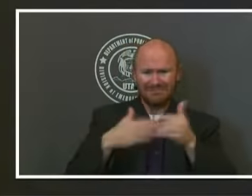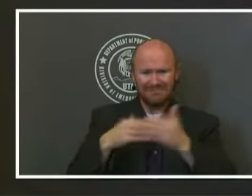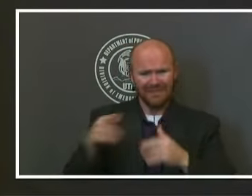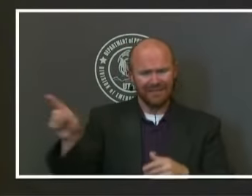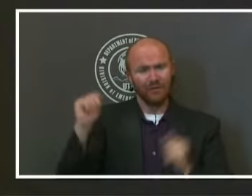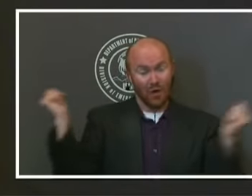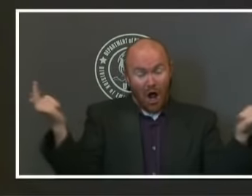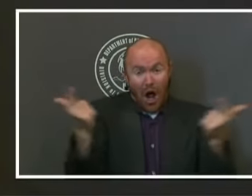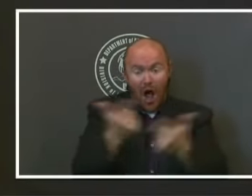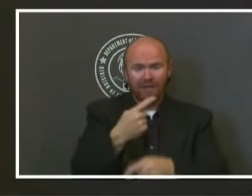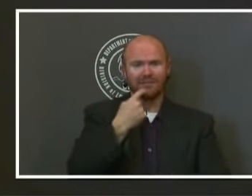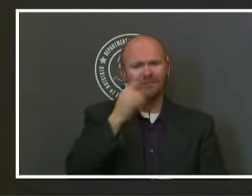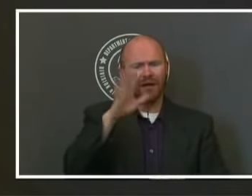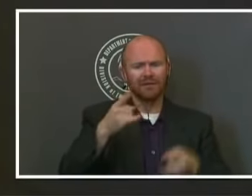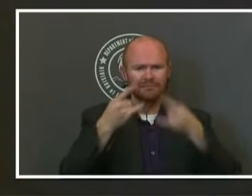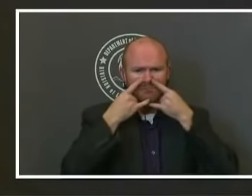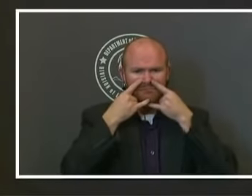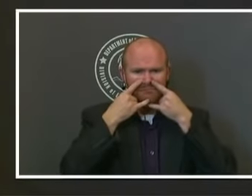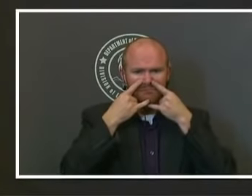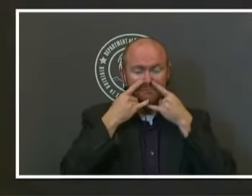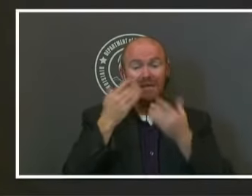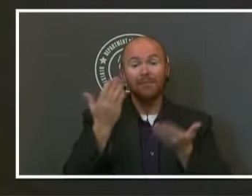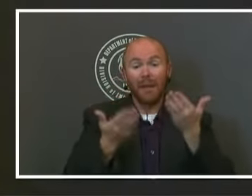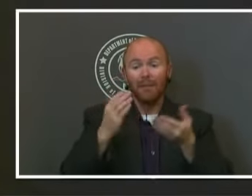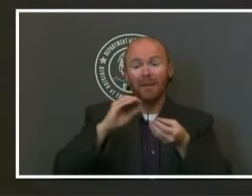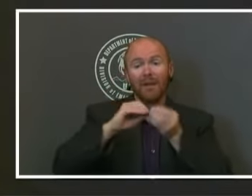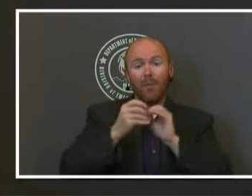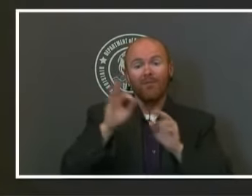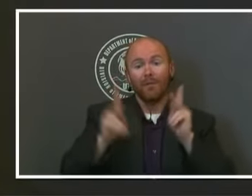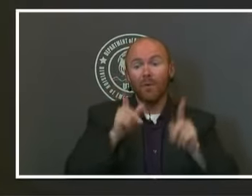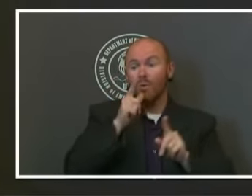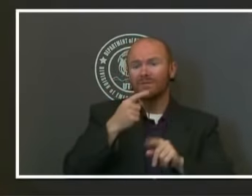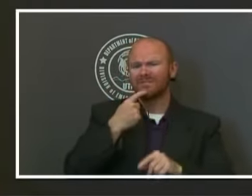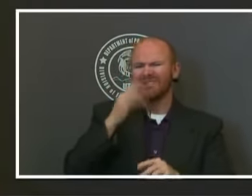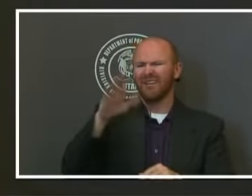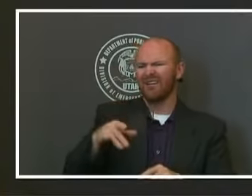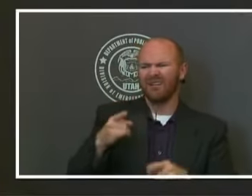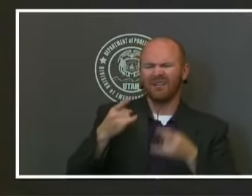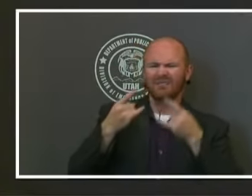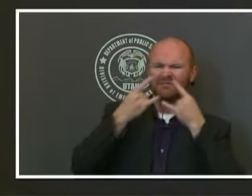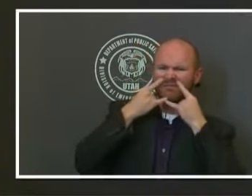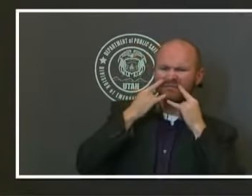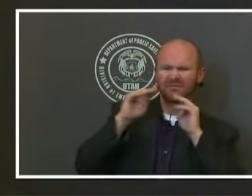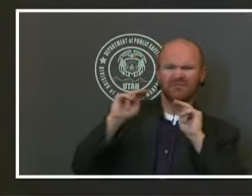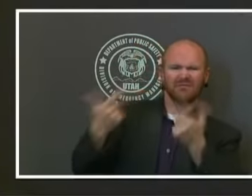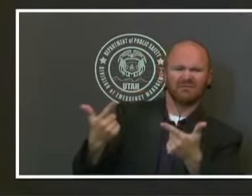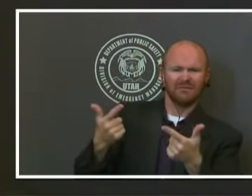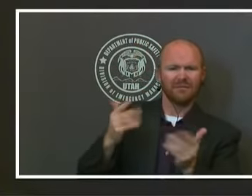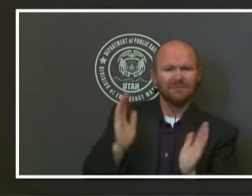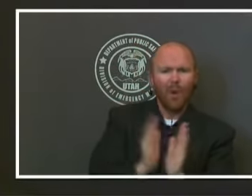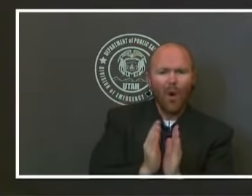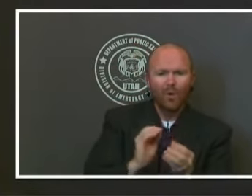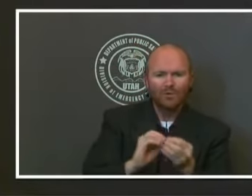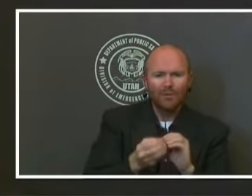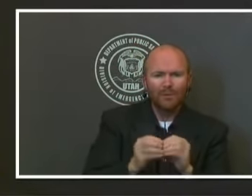some minority opinion out there that maybe those words while